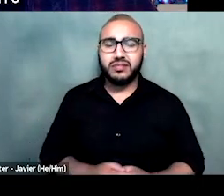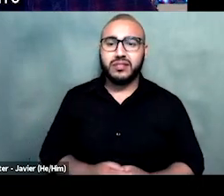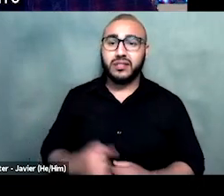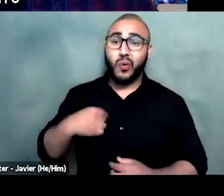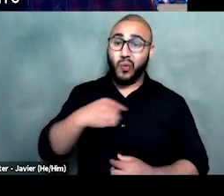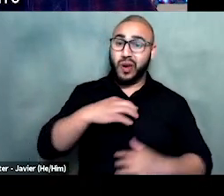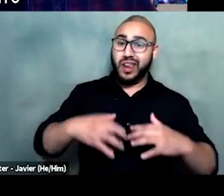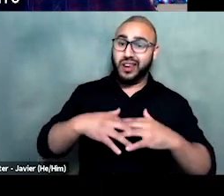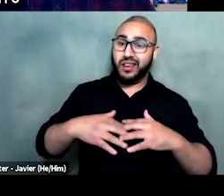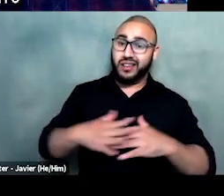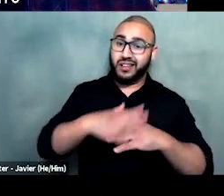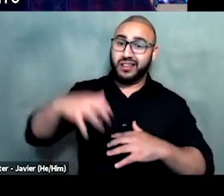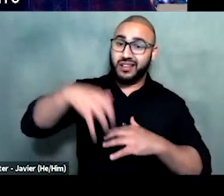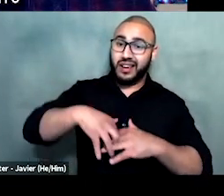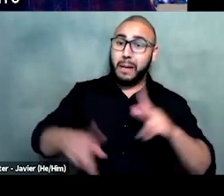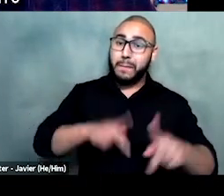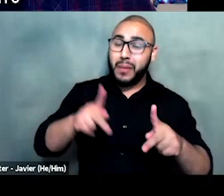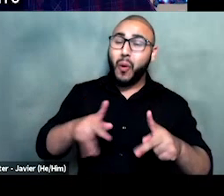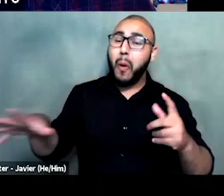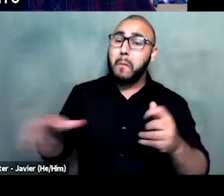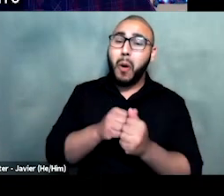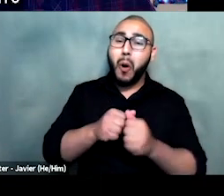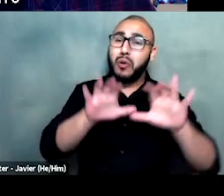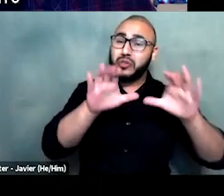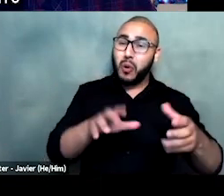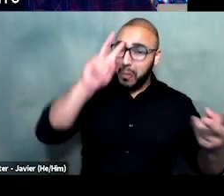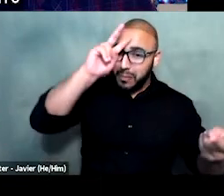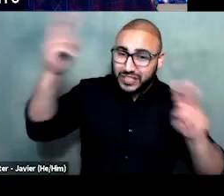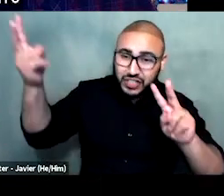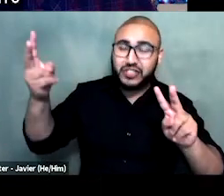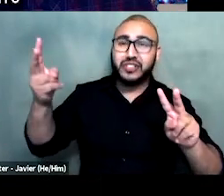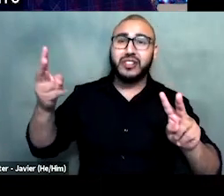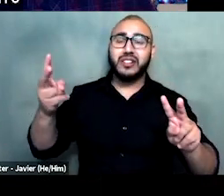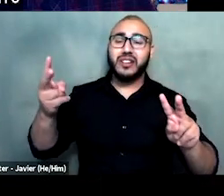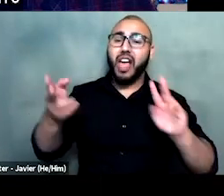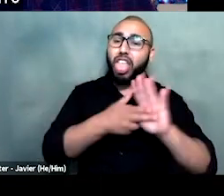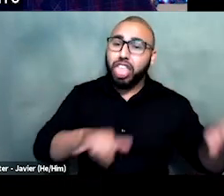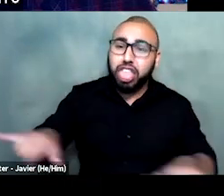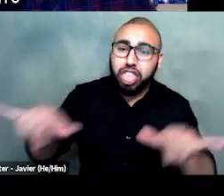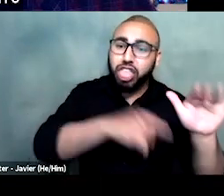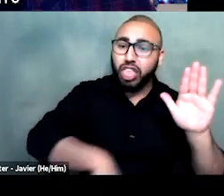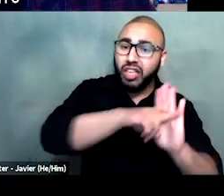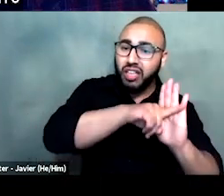different. Right? You know, we're one of the most misunderstood, one of the most